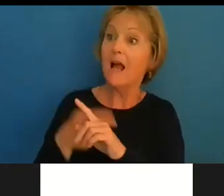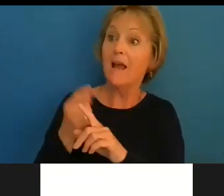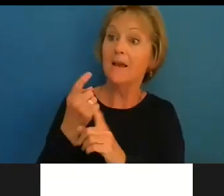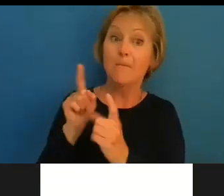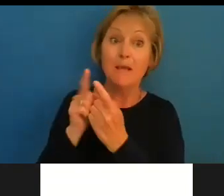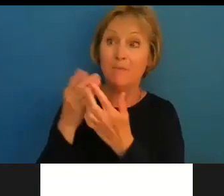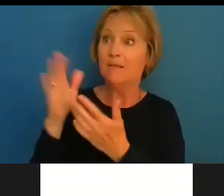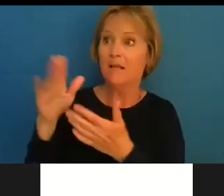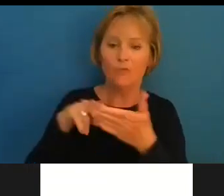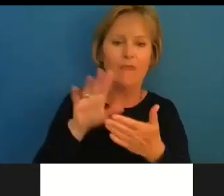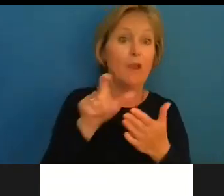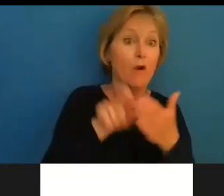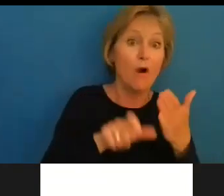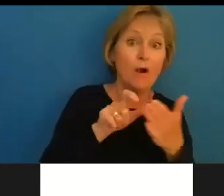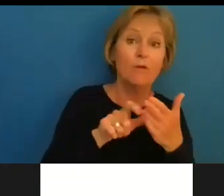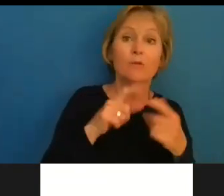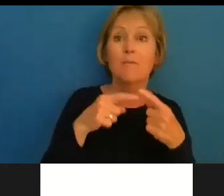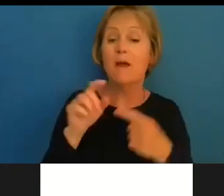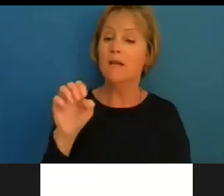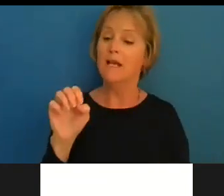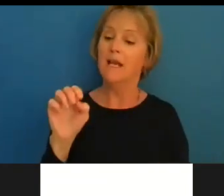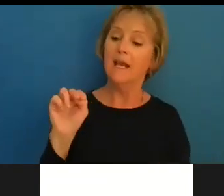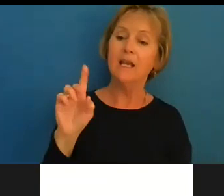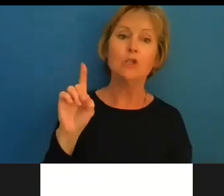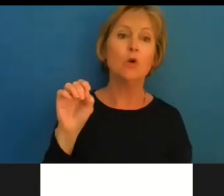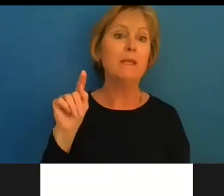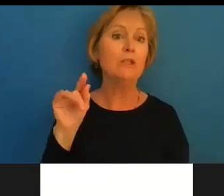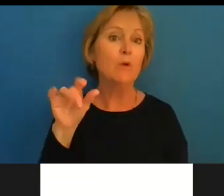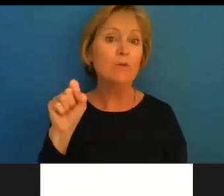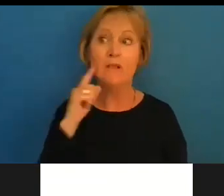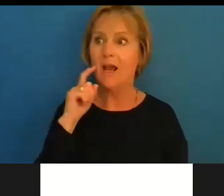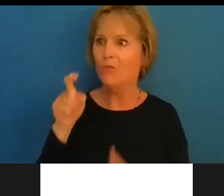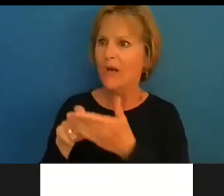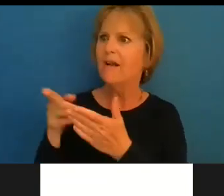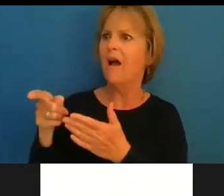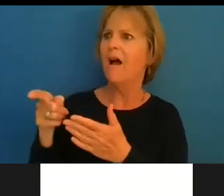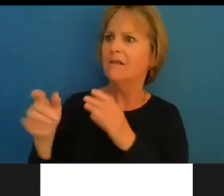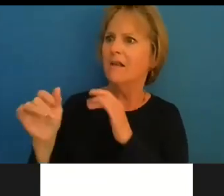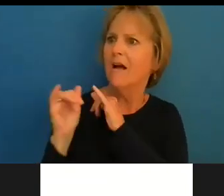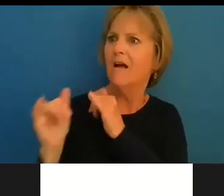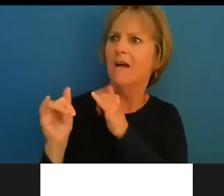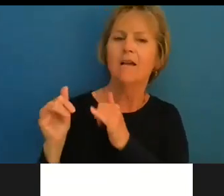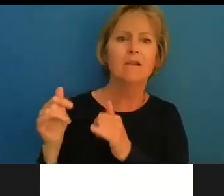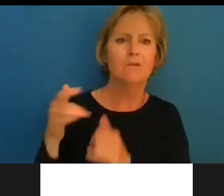about endometriosis and I recognize that person, like I recognize that person and those experiences,